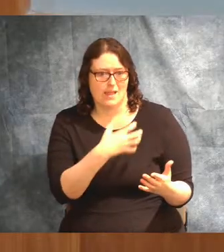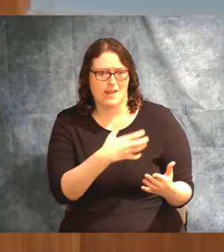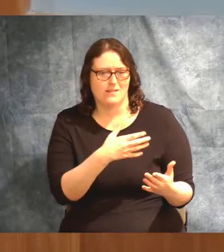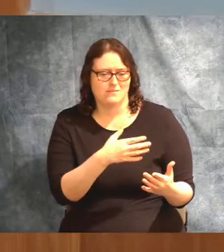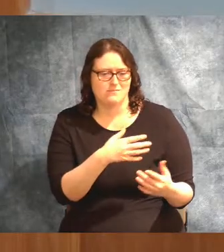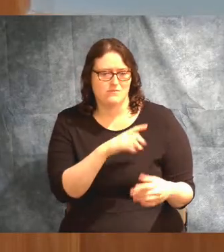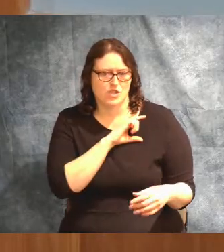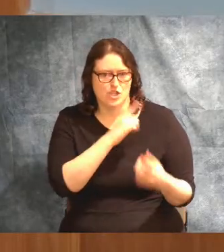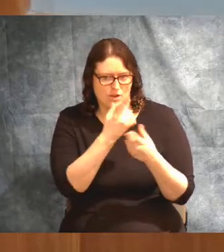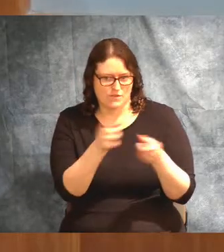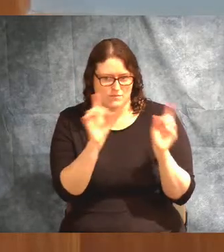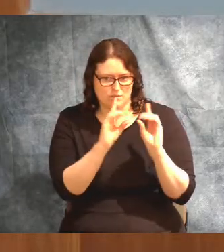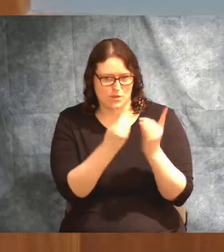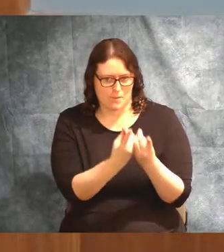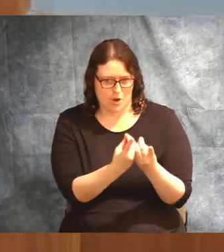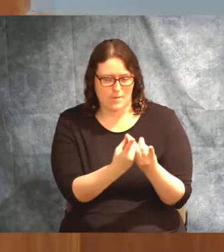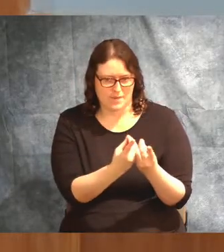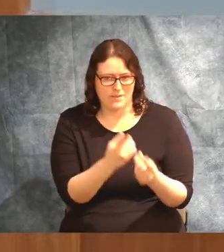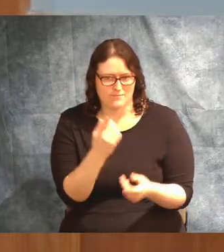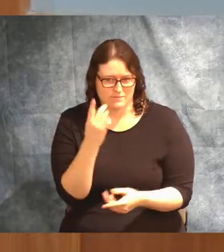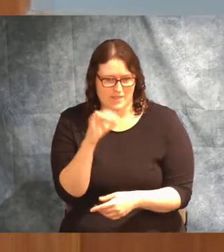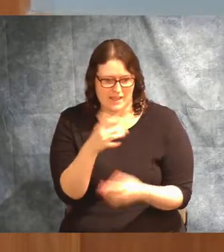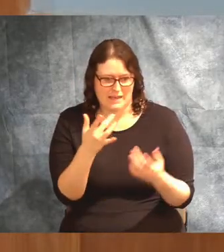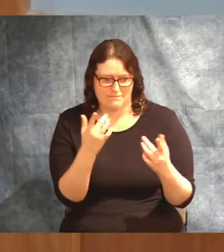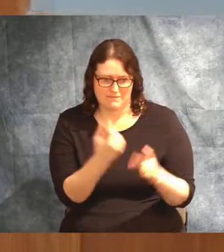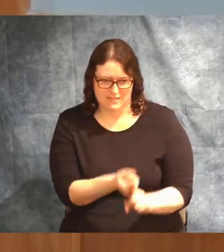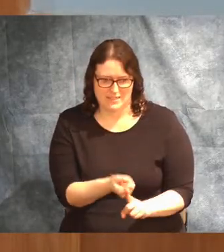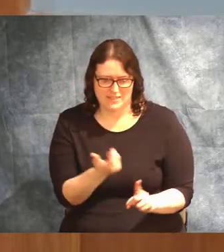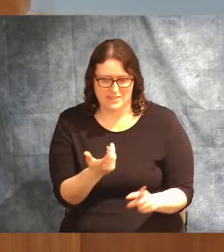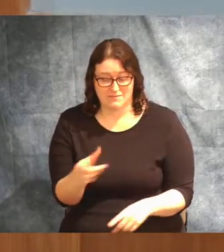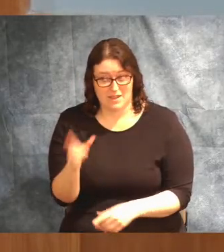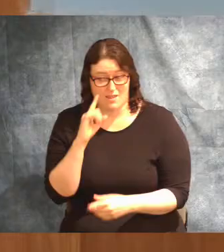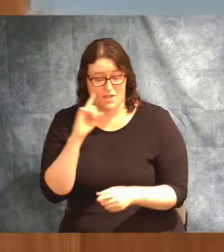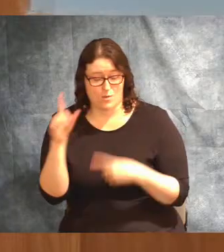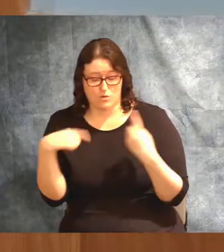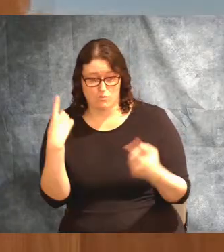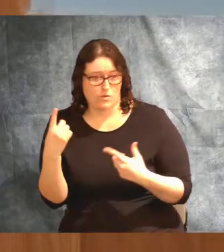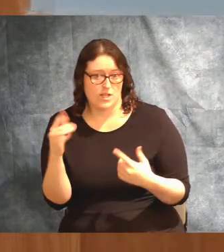because that you you know to pull the they even thought it was crazy like what and then they even